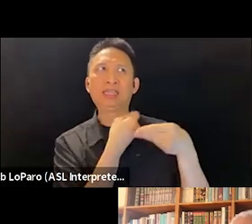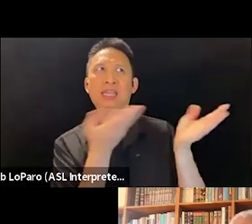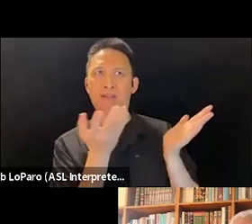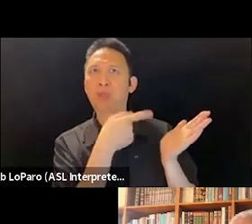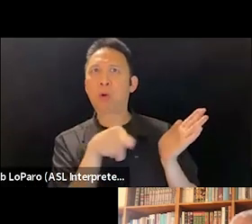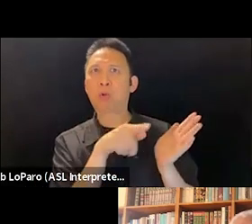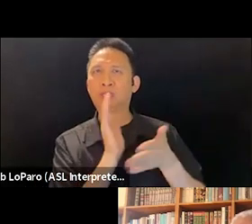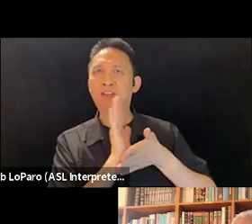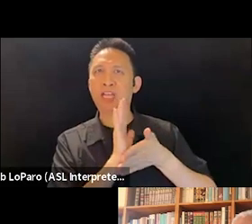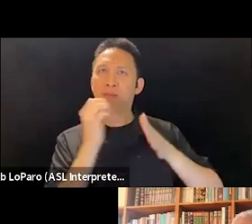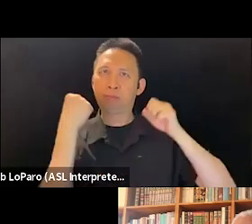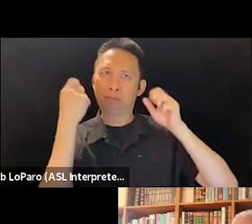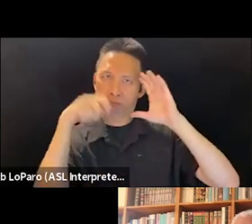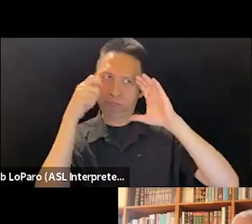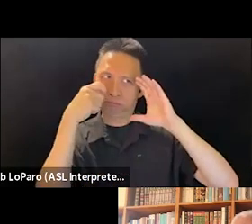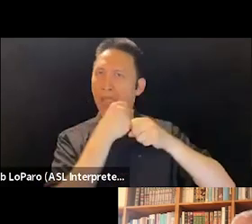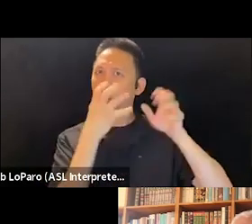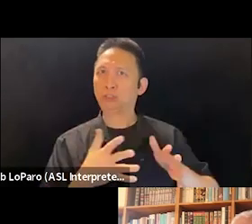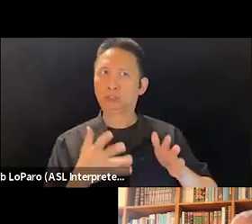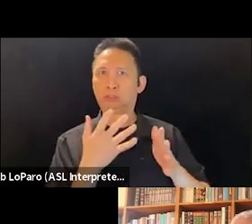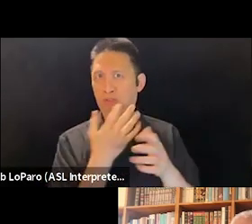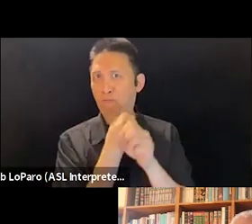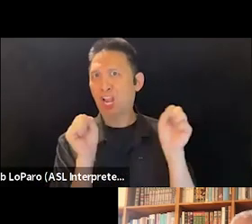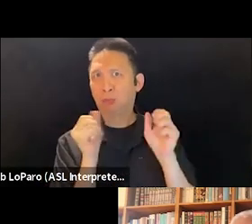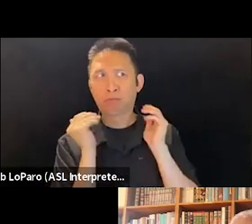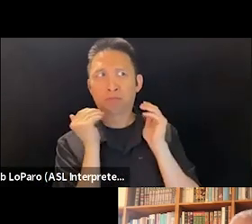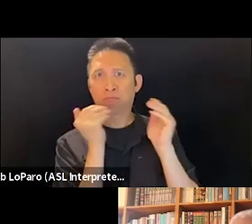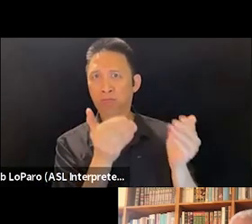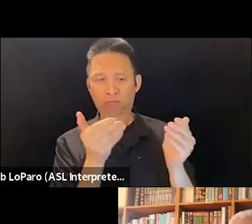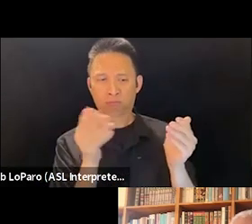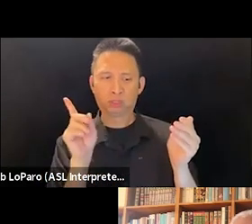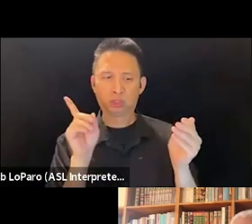to do their job in very good atmosphere.